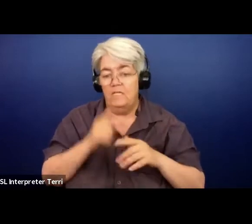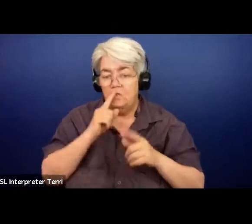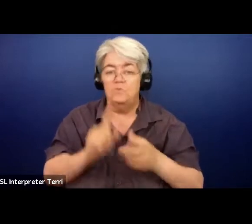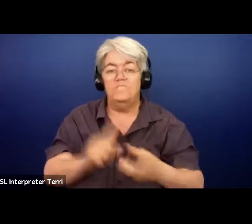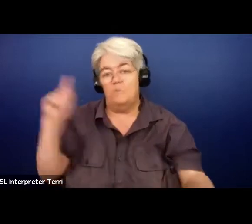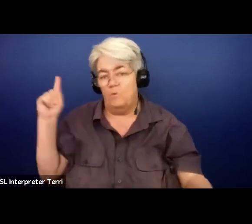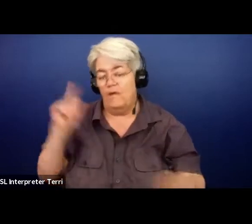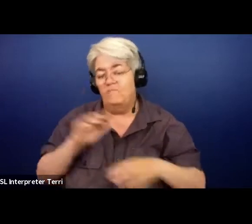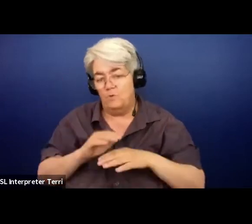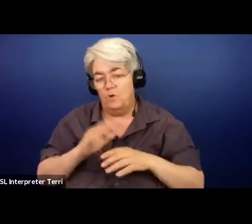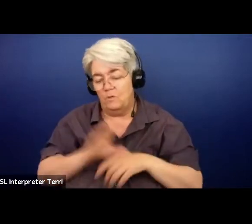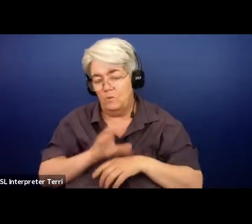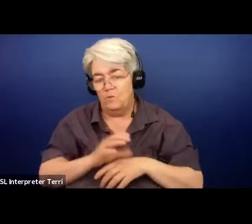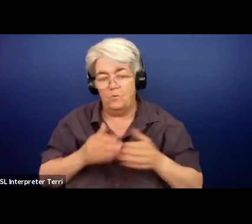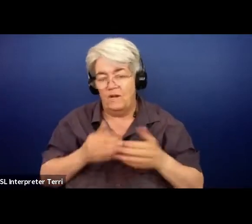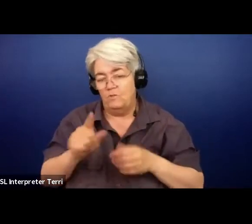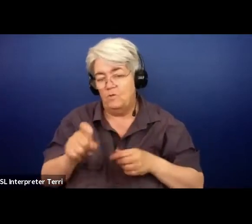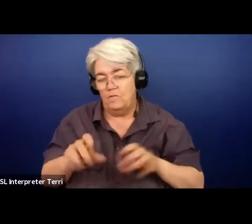or whatever you need to do to come back